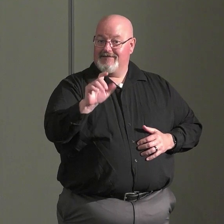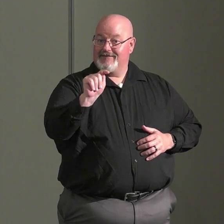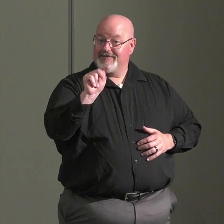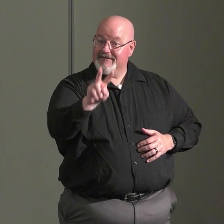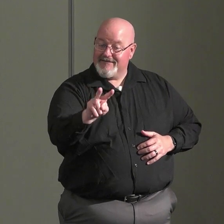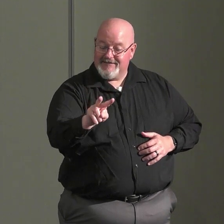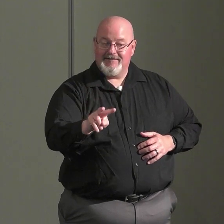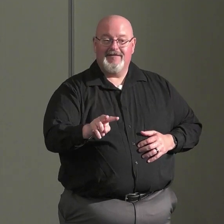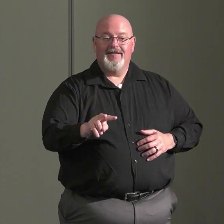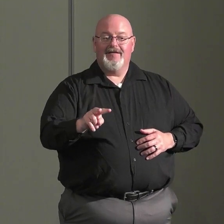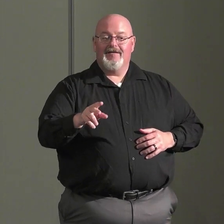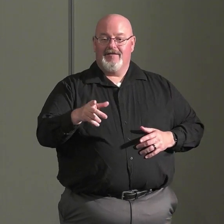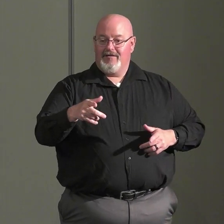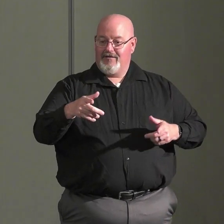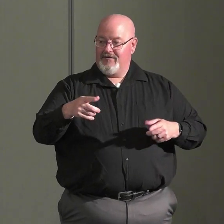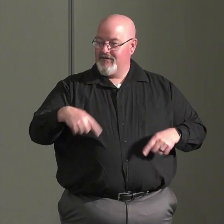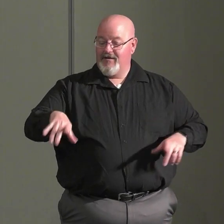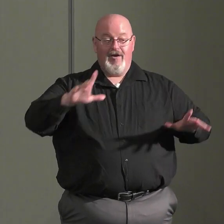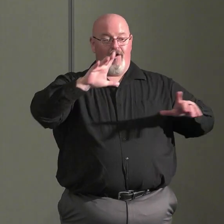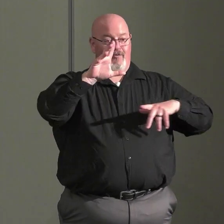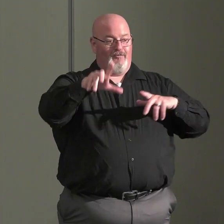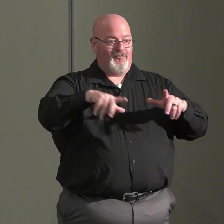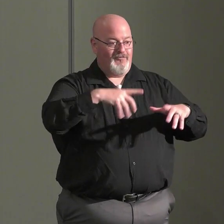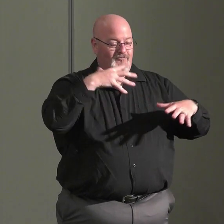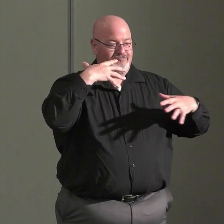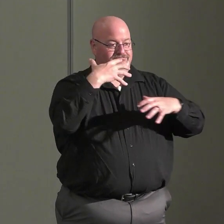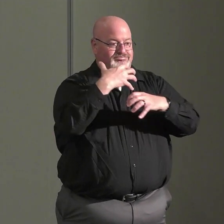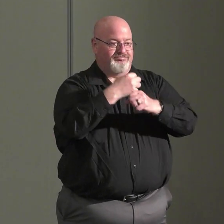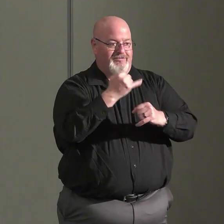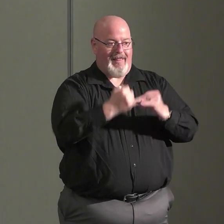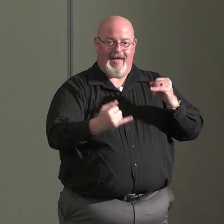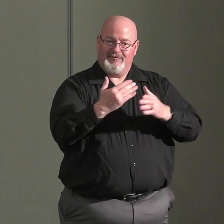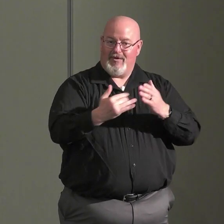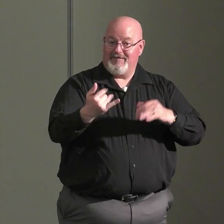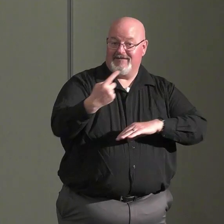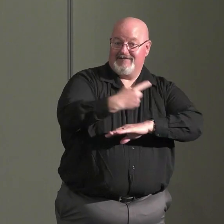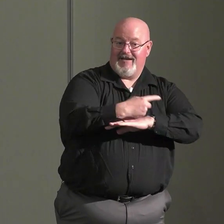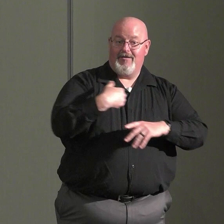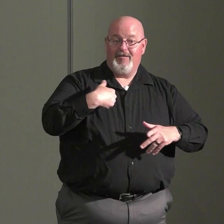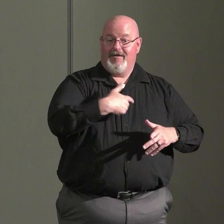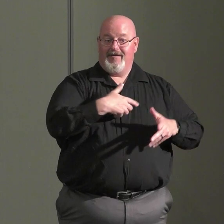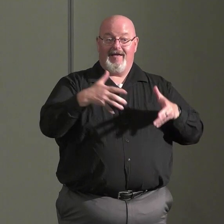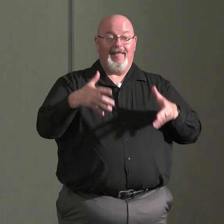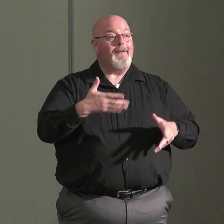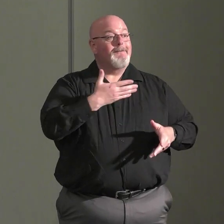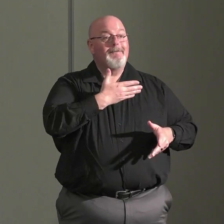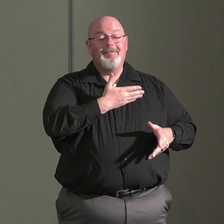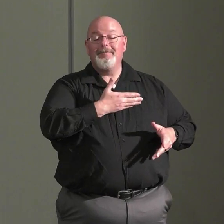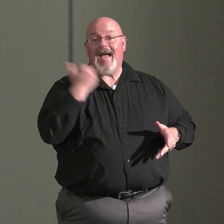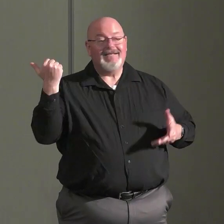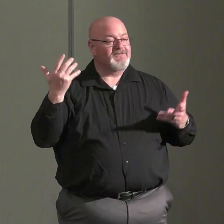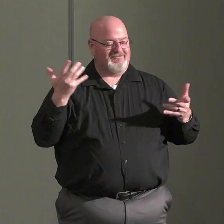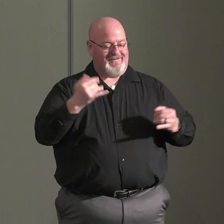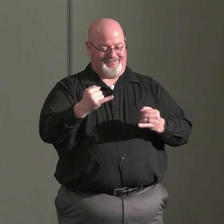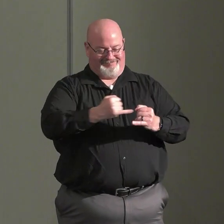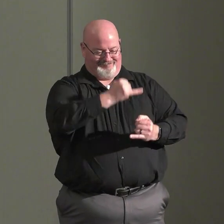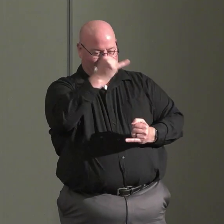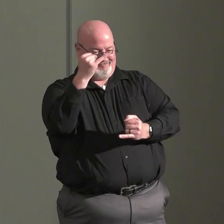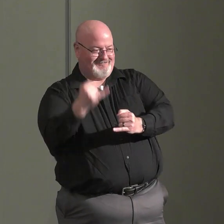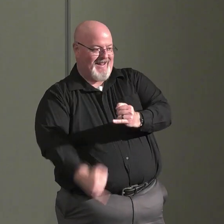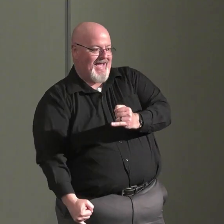and we're rounding down to the last part of the day. We have left the best for the last.